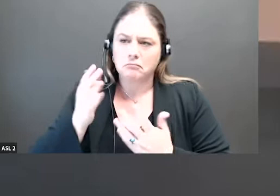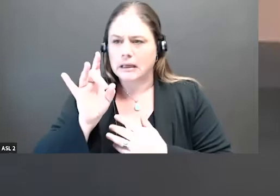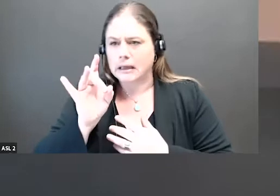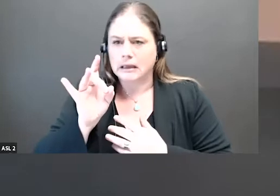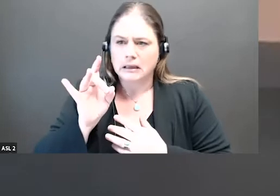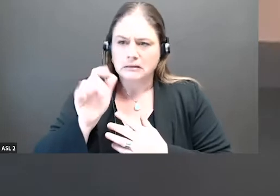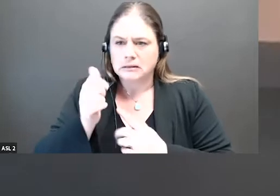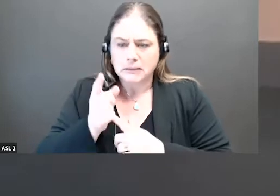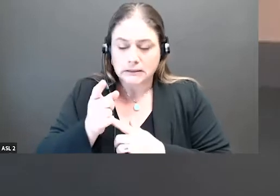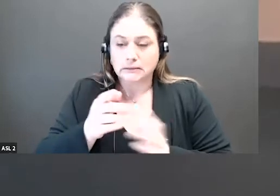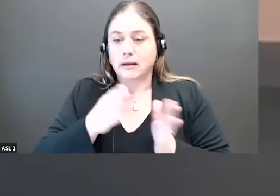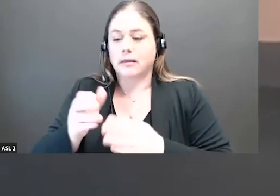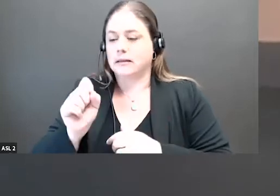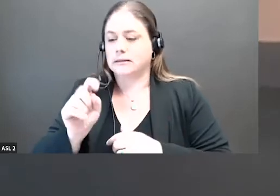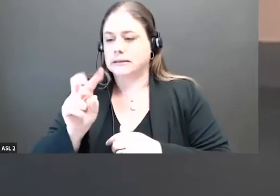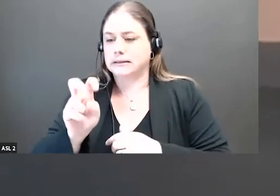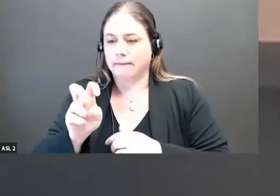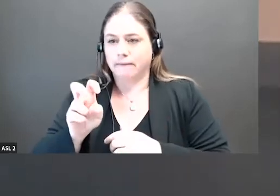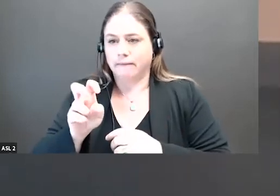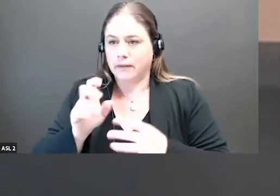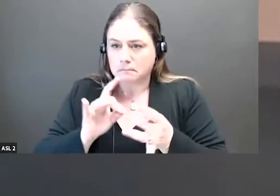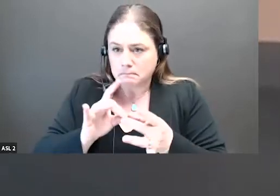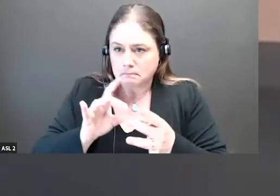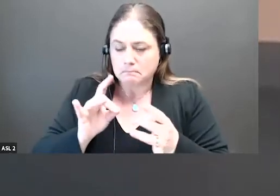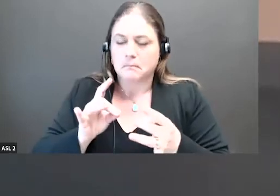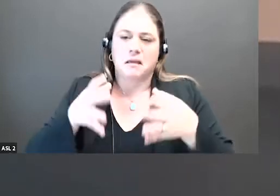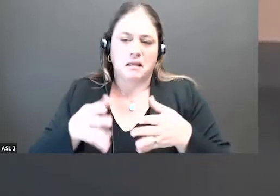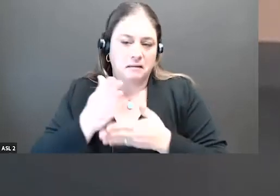just a short time at the end for Bob to respond and perhaps make some closing remarks.